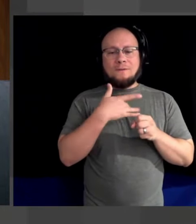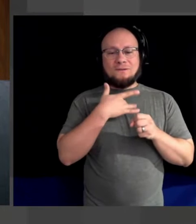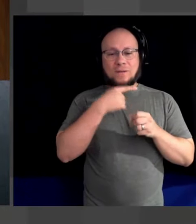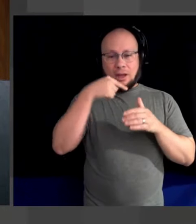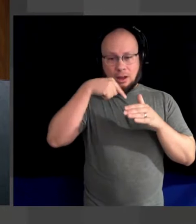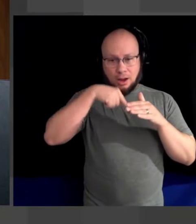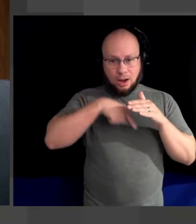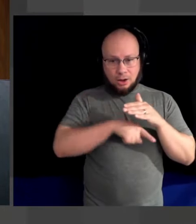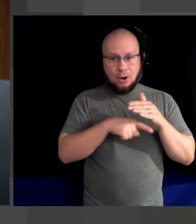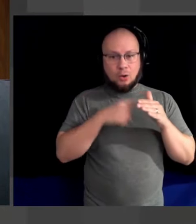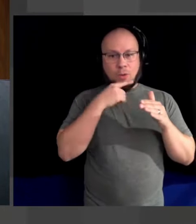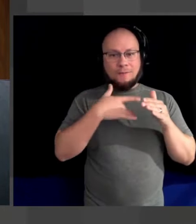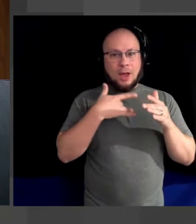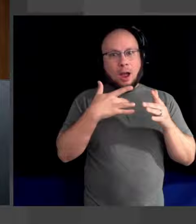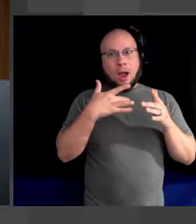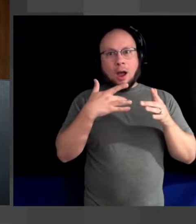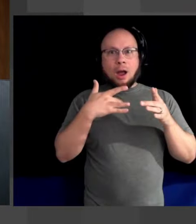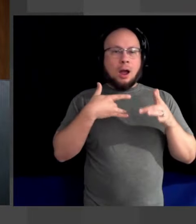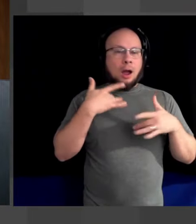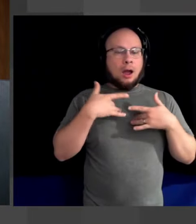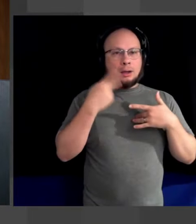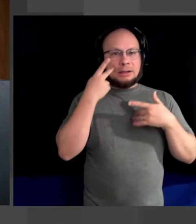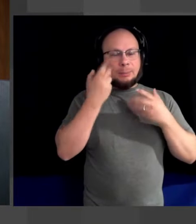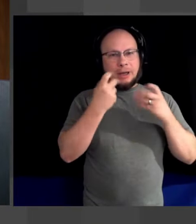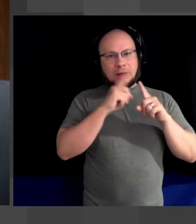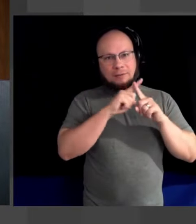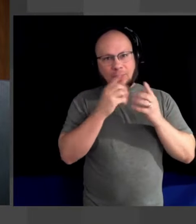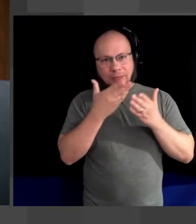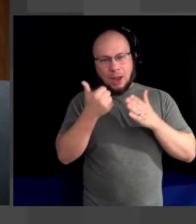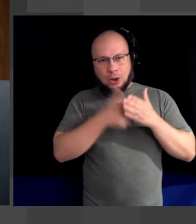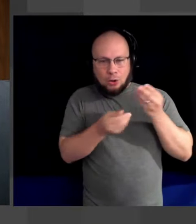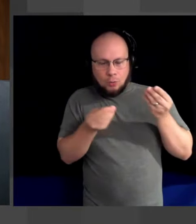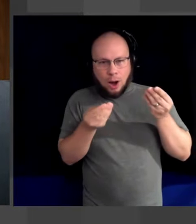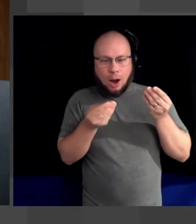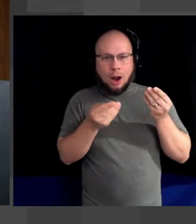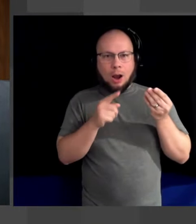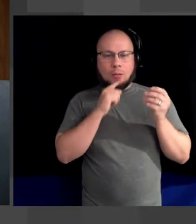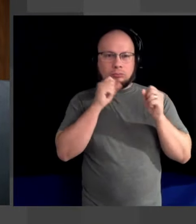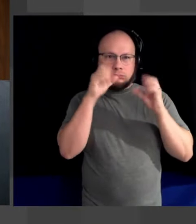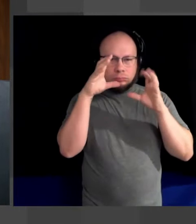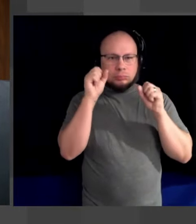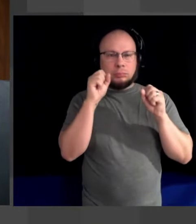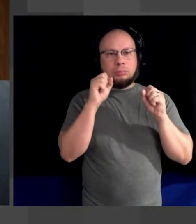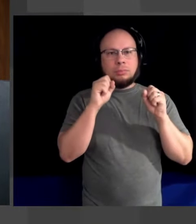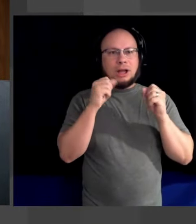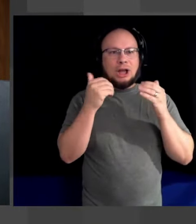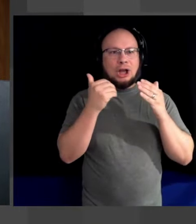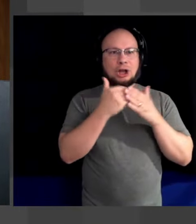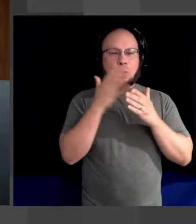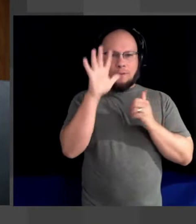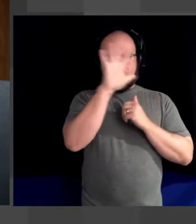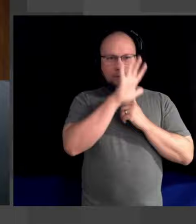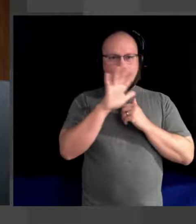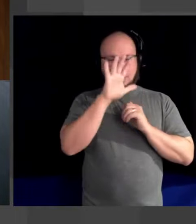FOR THE PLAYERS. AND THAT PILLAR IS ABOUT ADDING